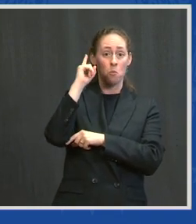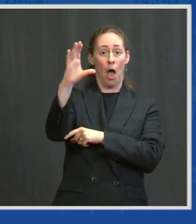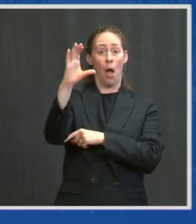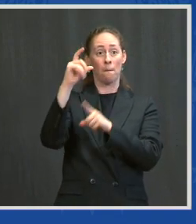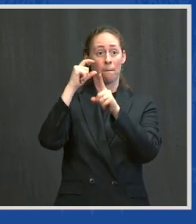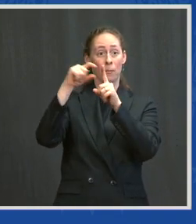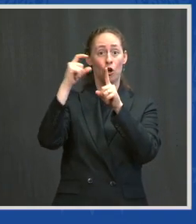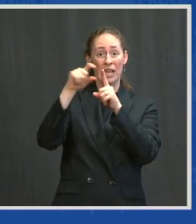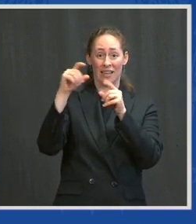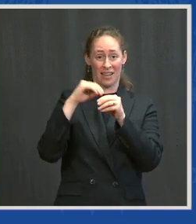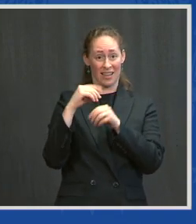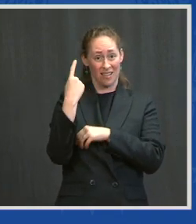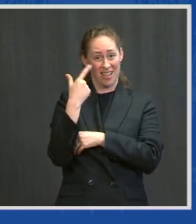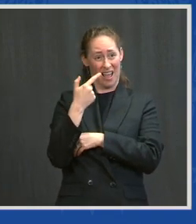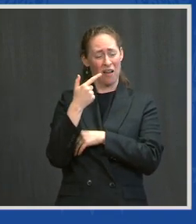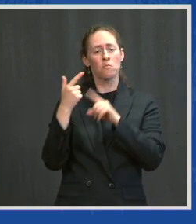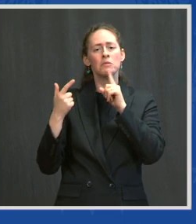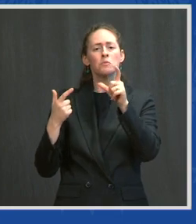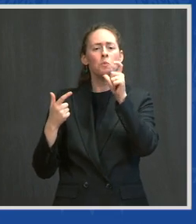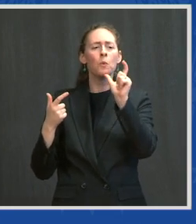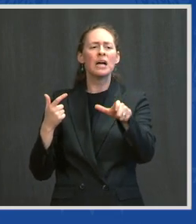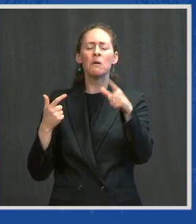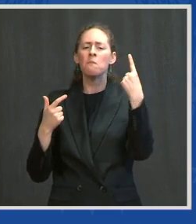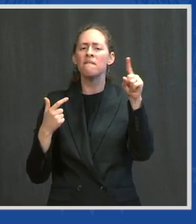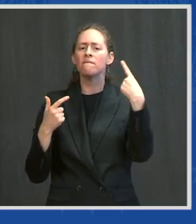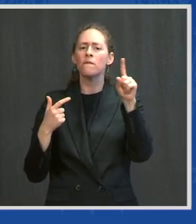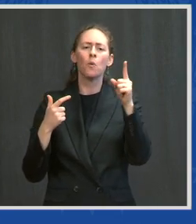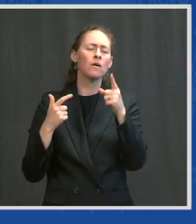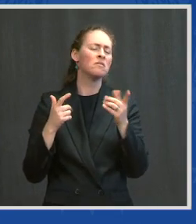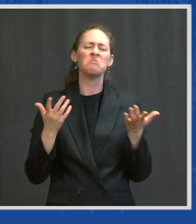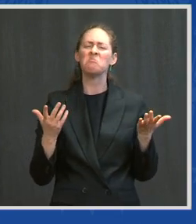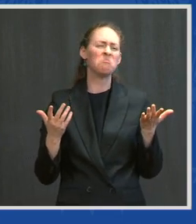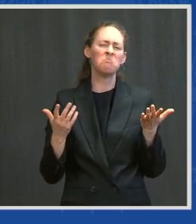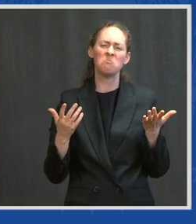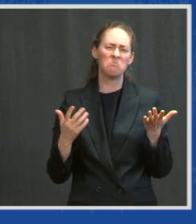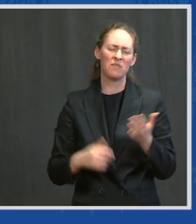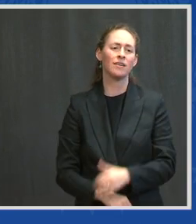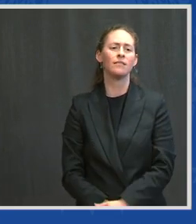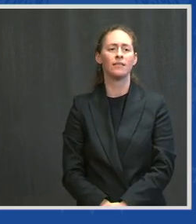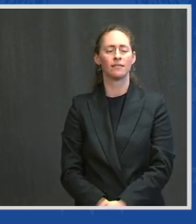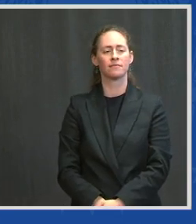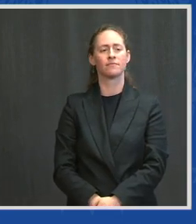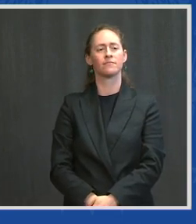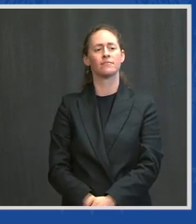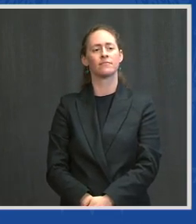Like I've said before: What do you think, the deer are wearing Kevlar vests?